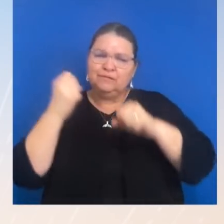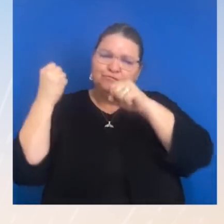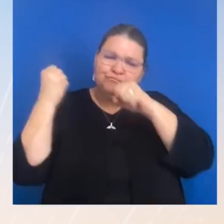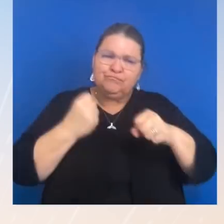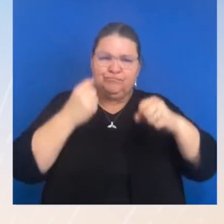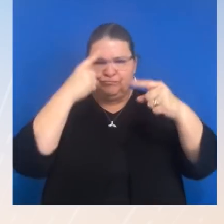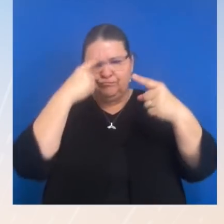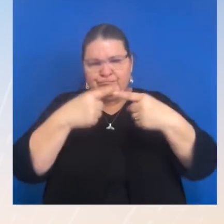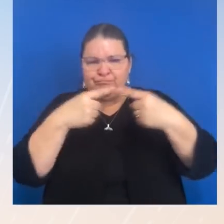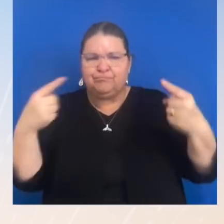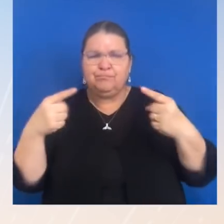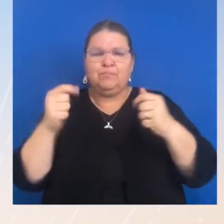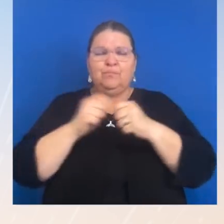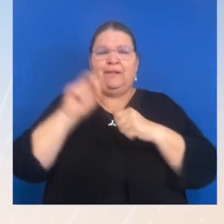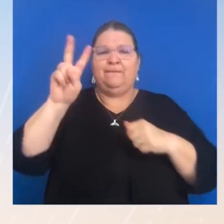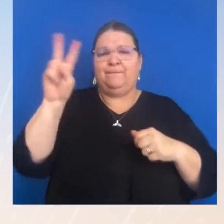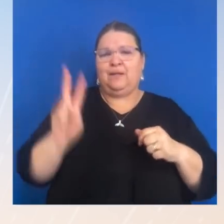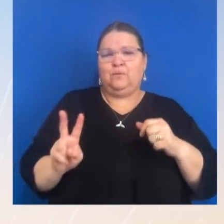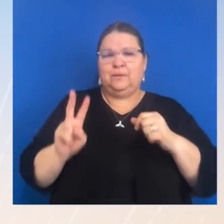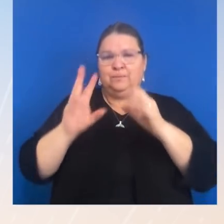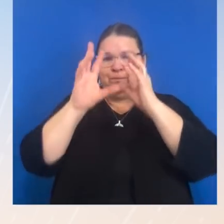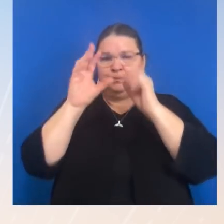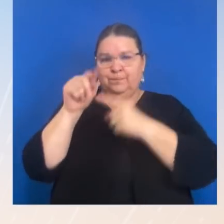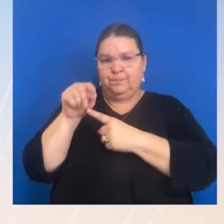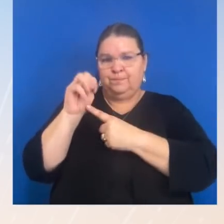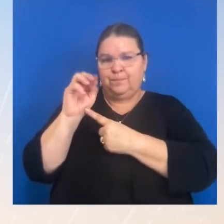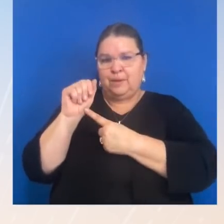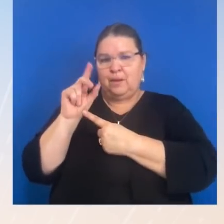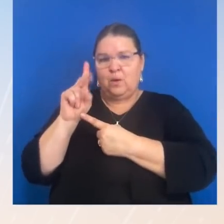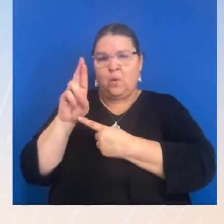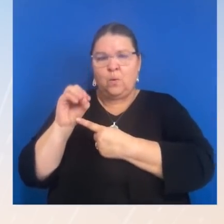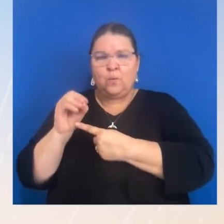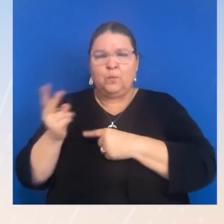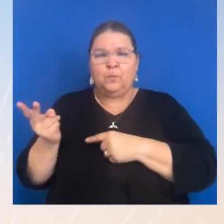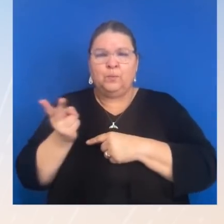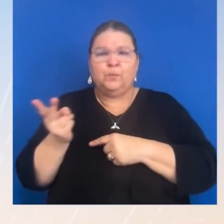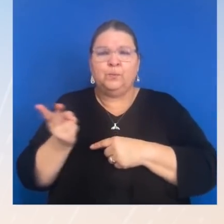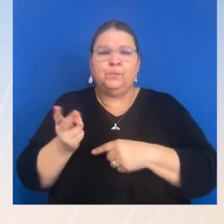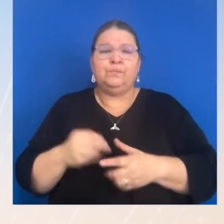I would note that our objective here and our top priority was bringing American citizens home.